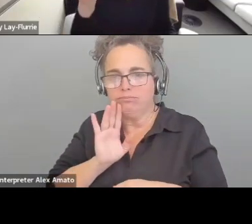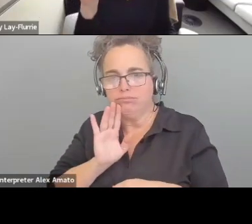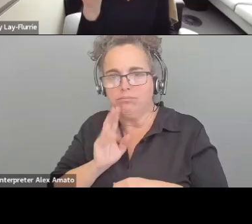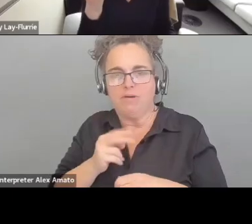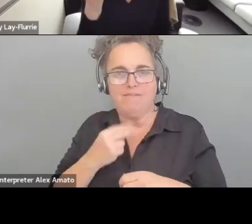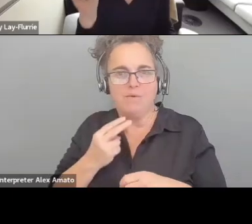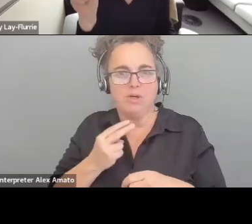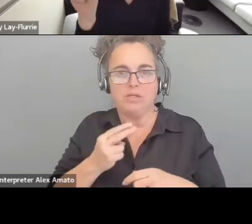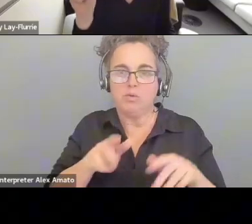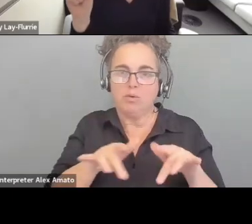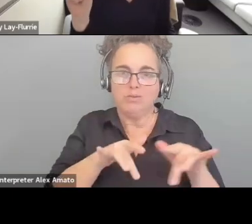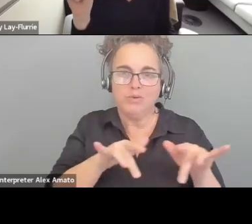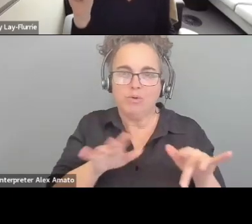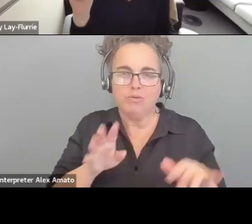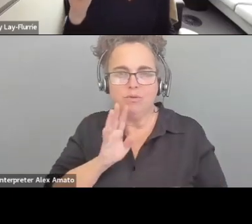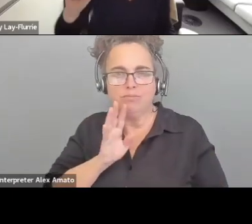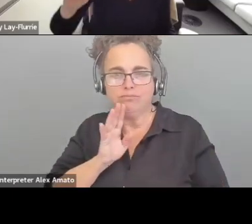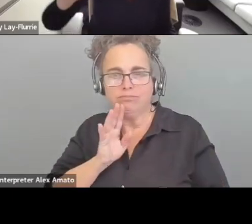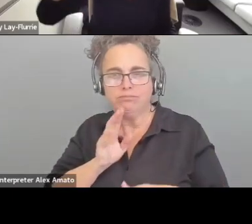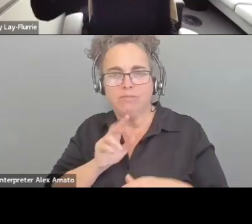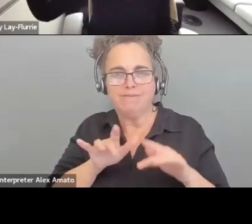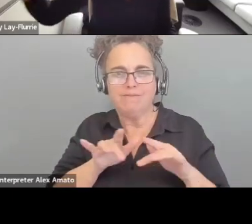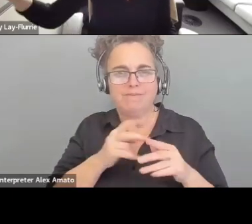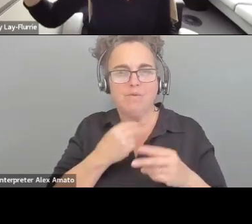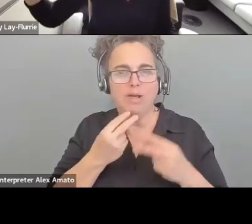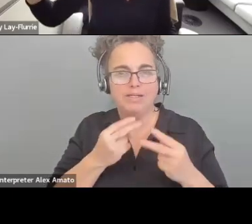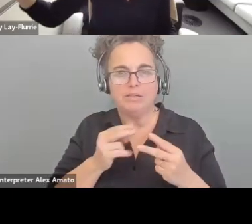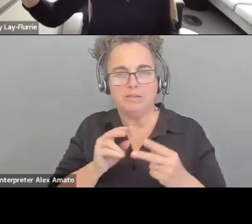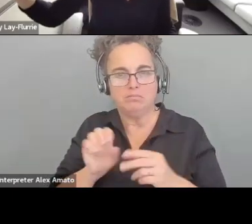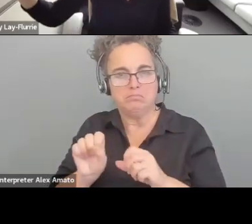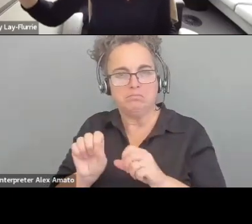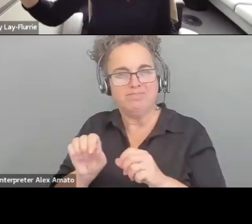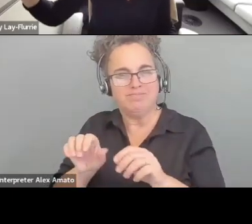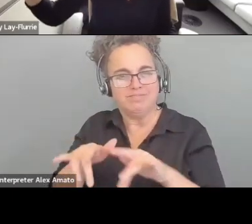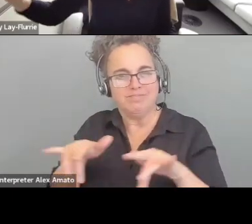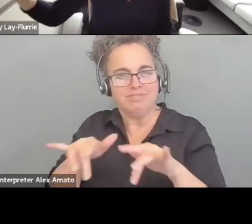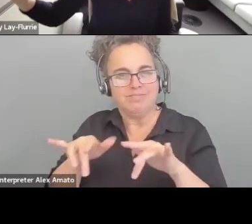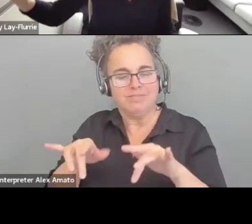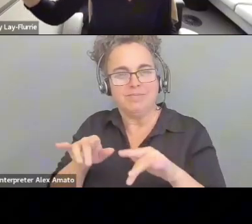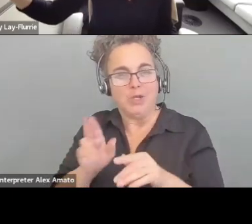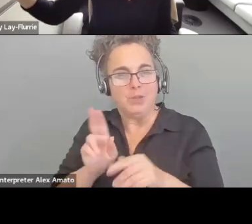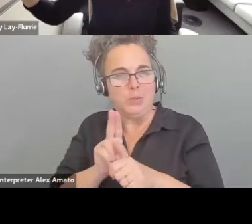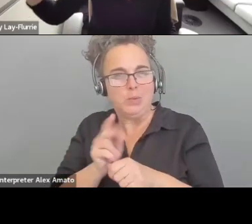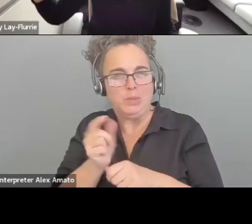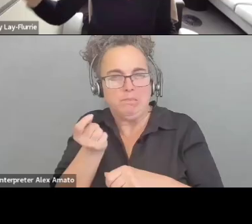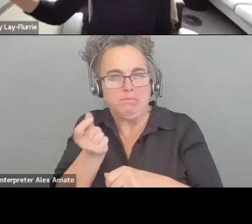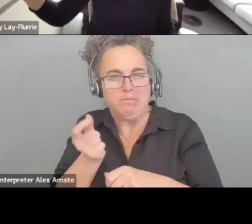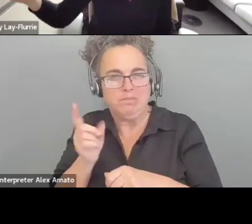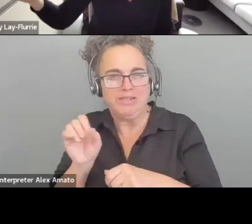or leveraging a tiny amount of data to issue your voice even though your voice has been